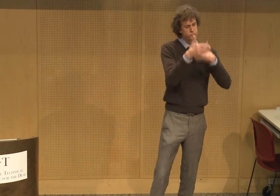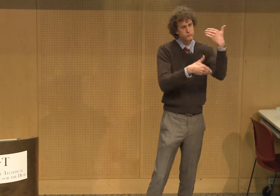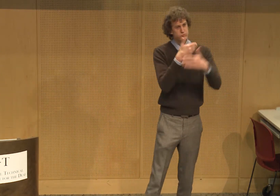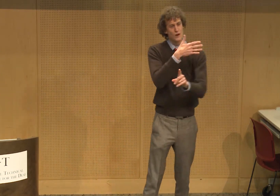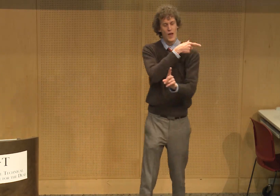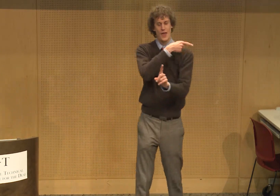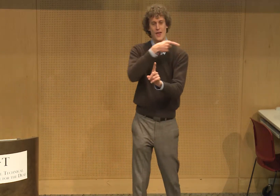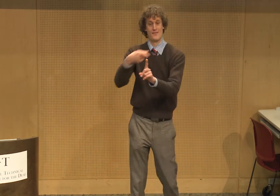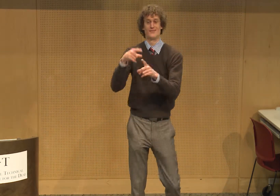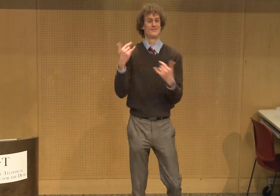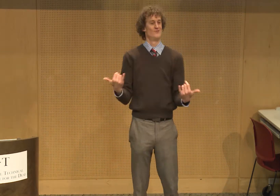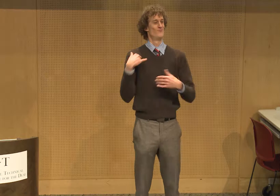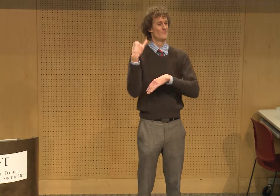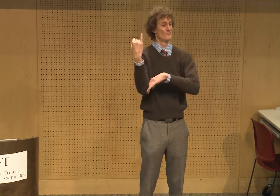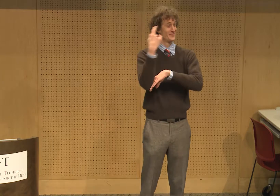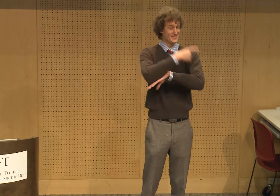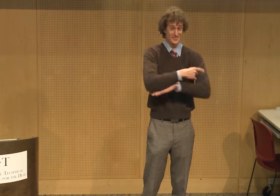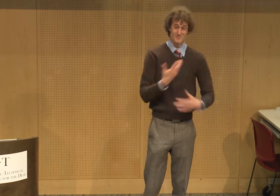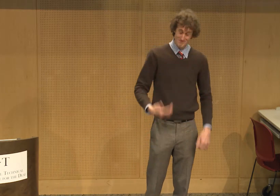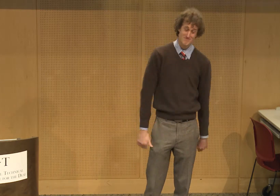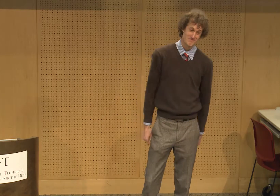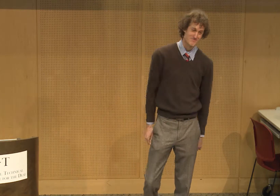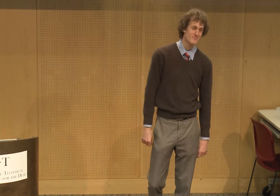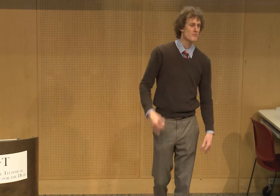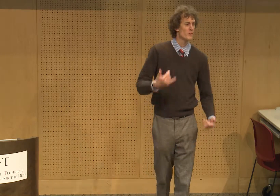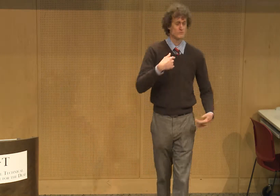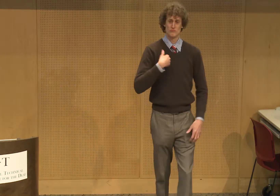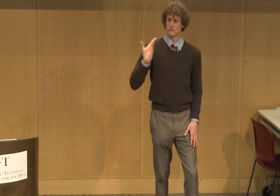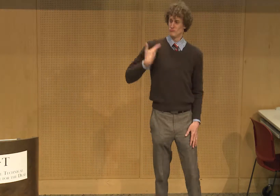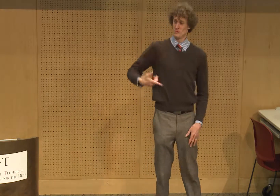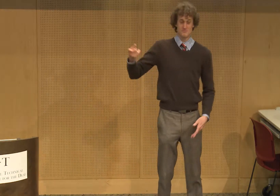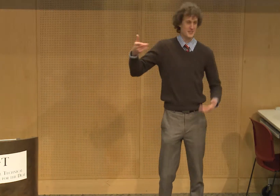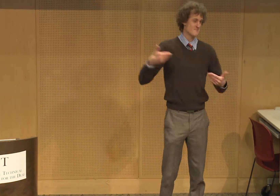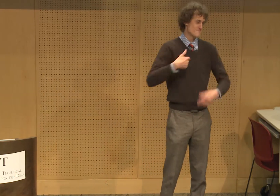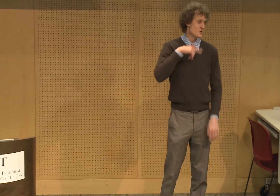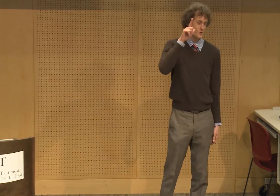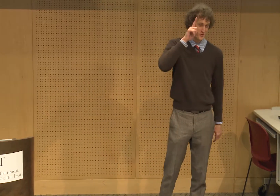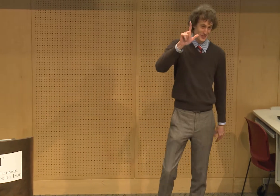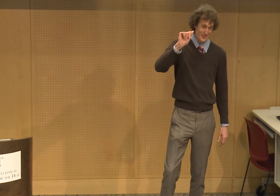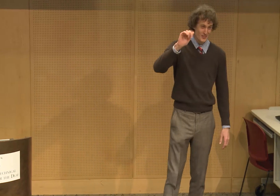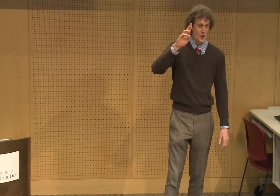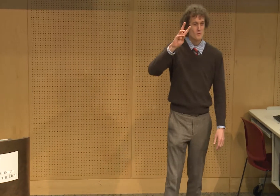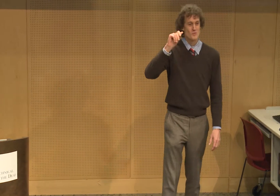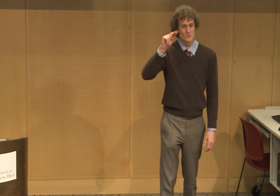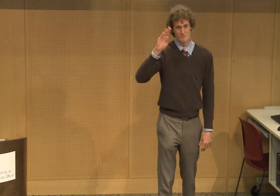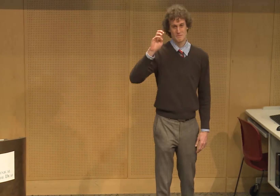I'd like to talk about how my life has led me to this point in my PhD studies.